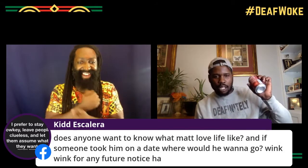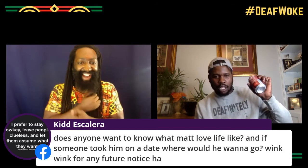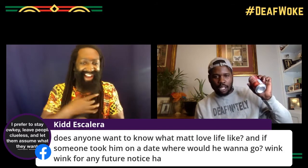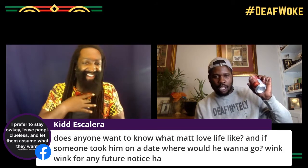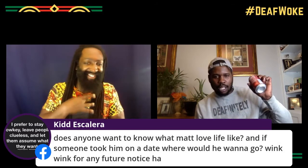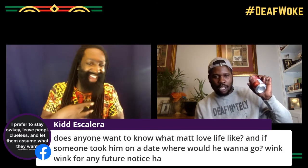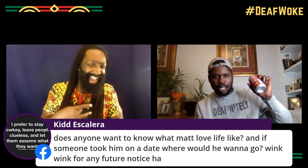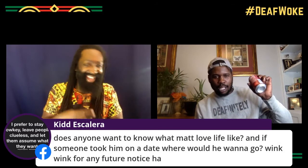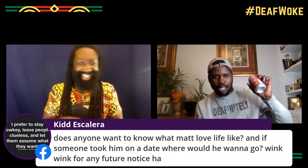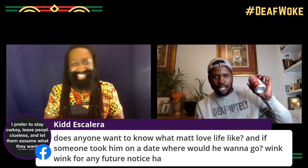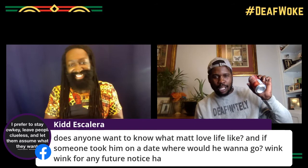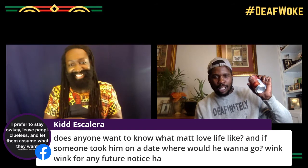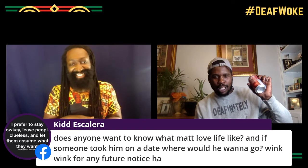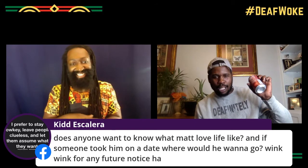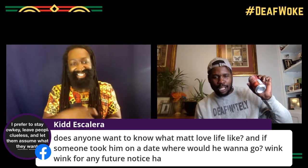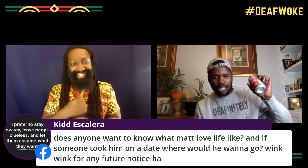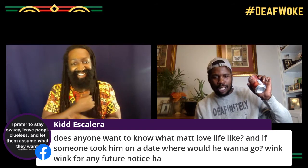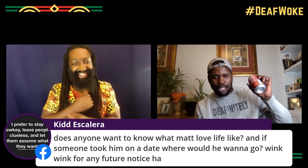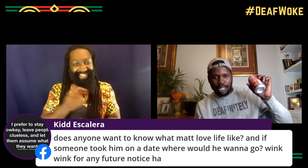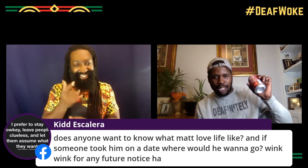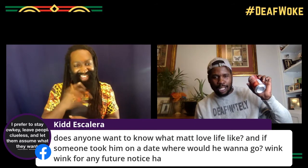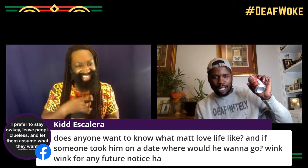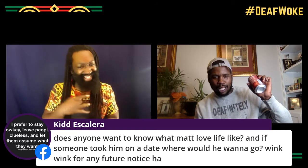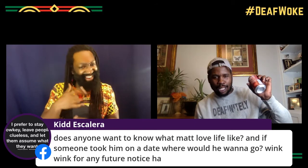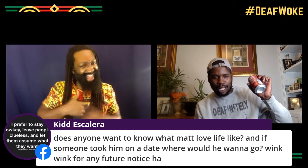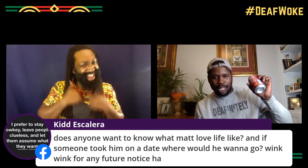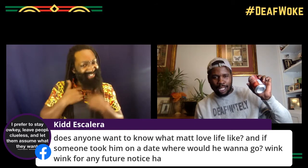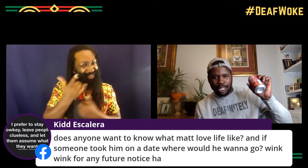Does anyone wanna know what Matts love life is like?